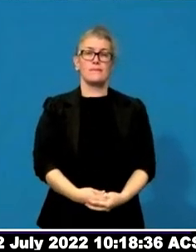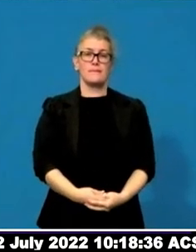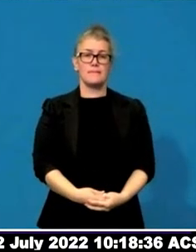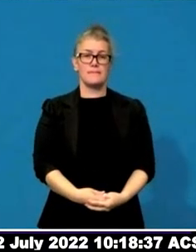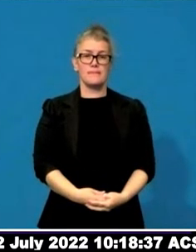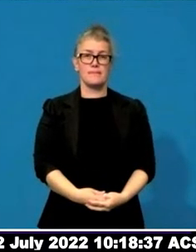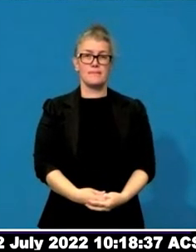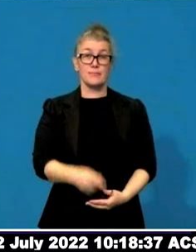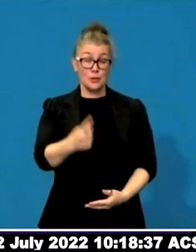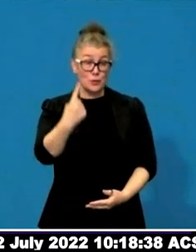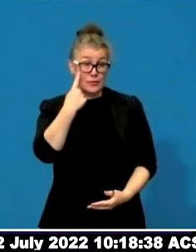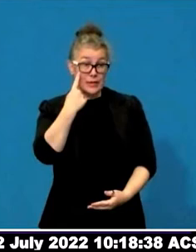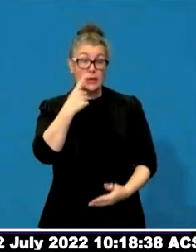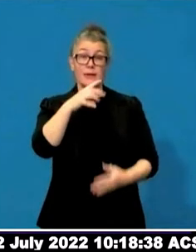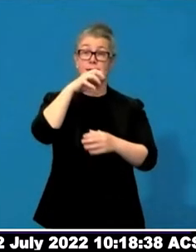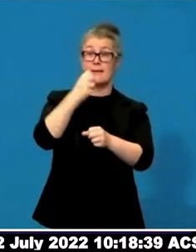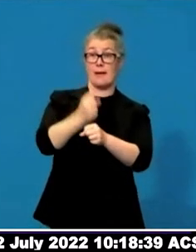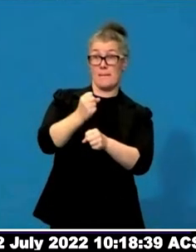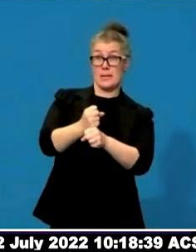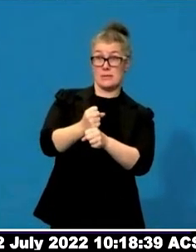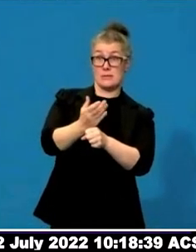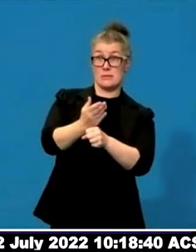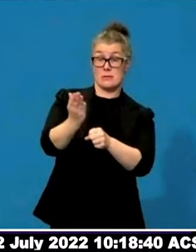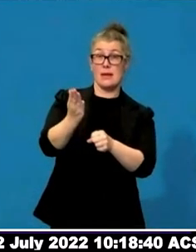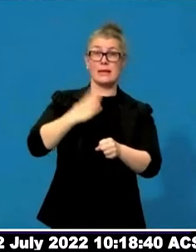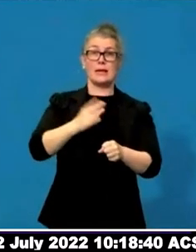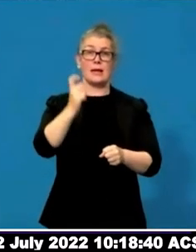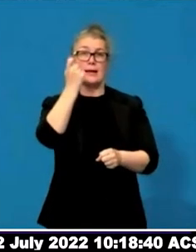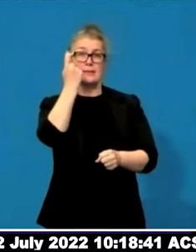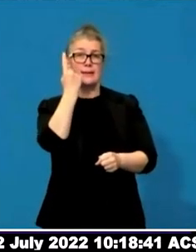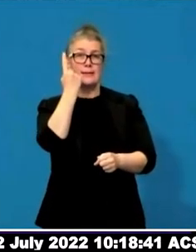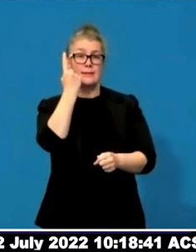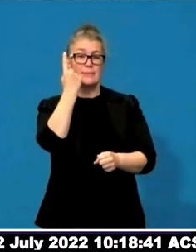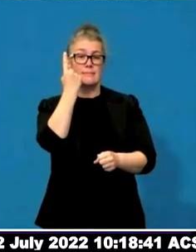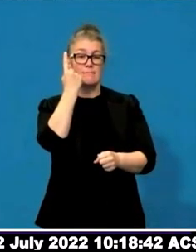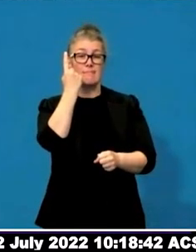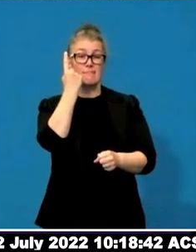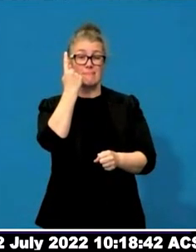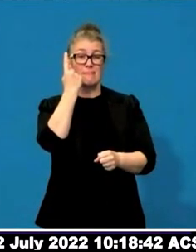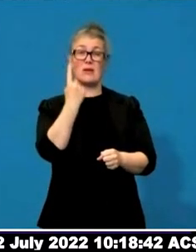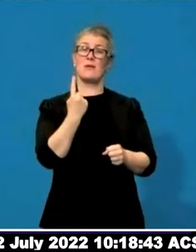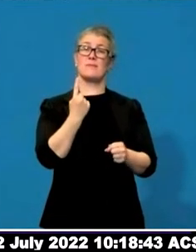Do you think that government needs to understand that one size doesn't fit all?